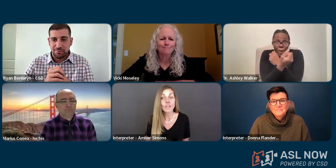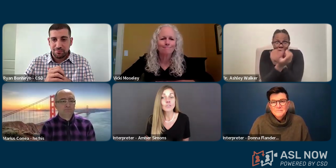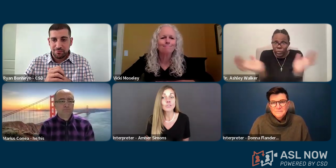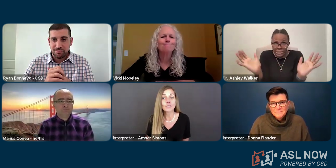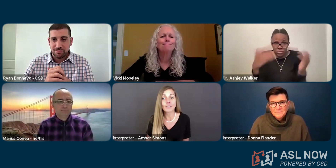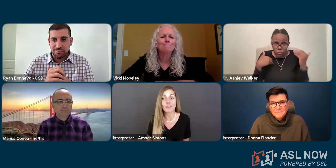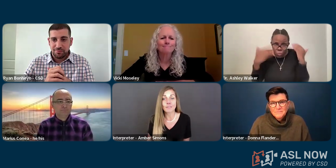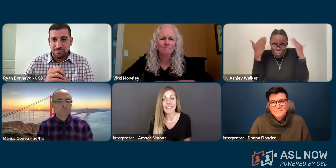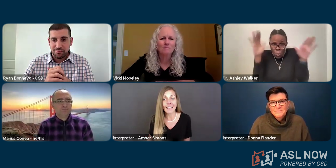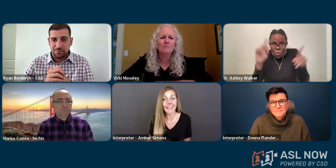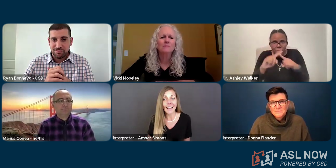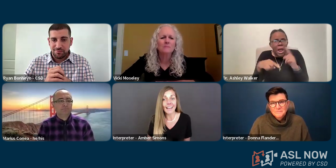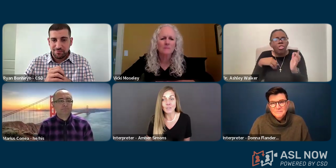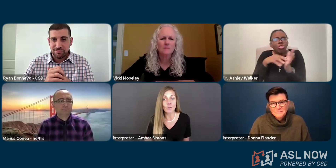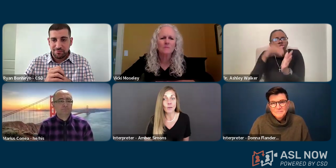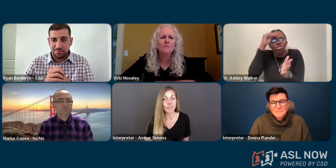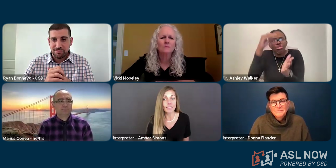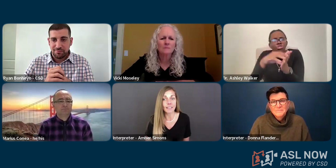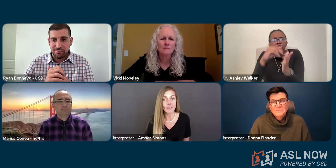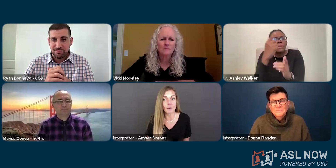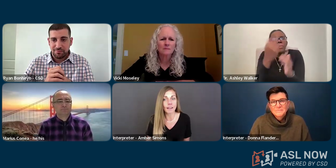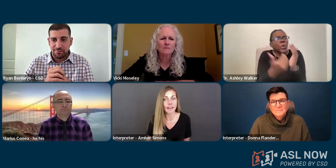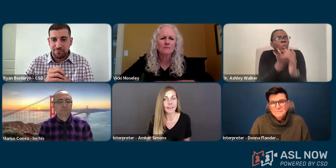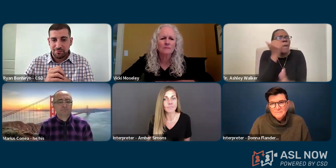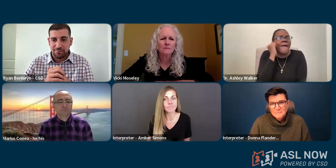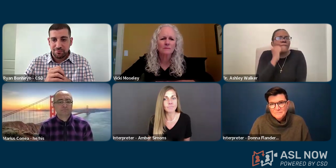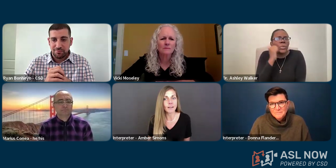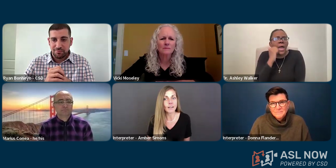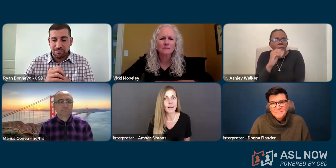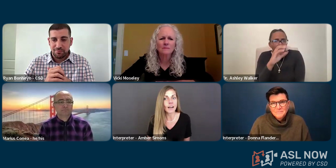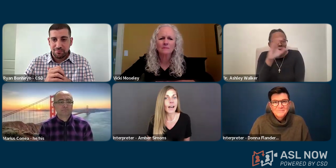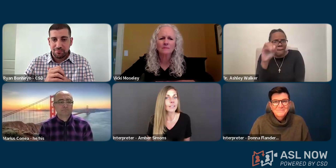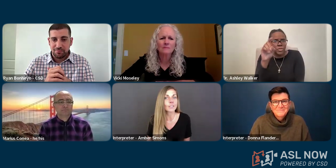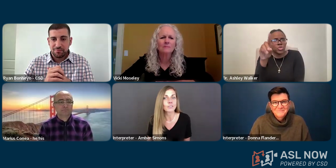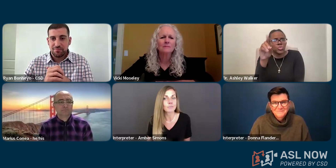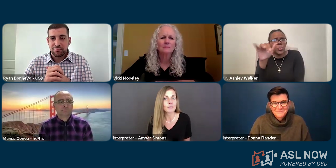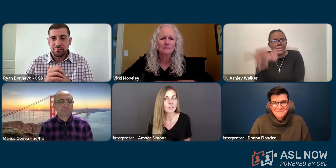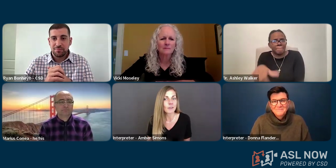There is new stuff every day. I don't know everything, but I learn something new